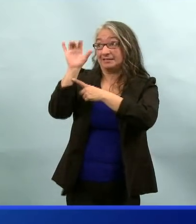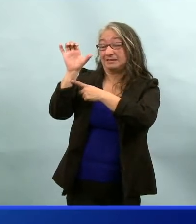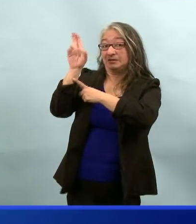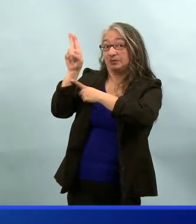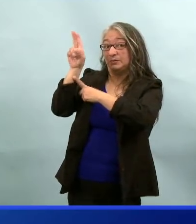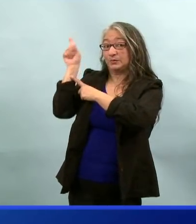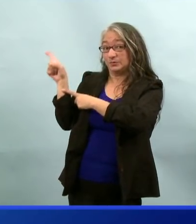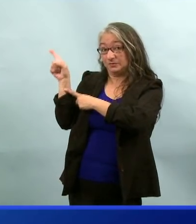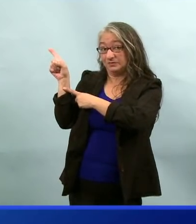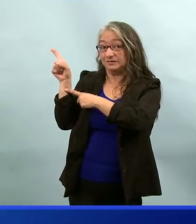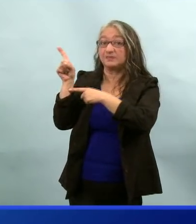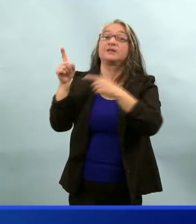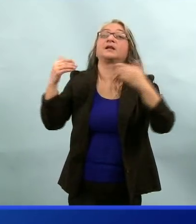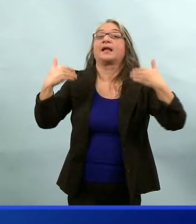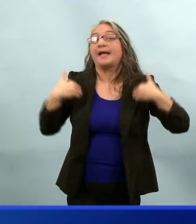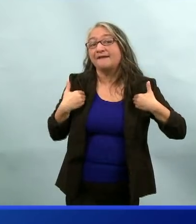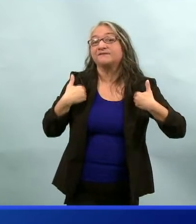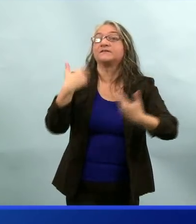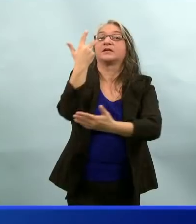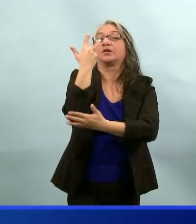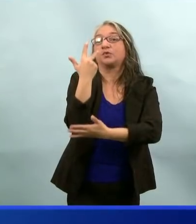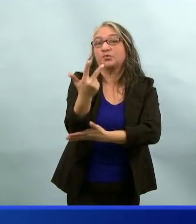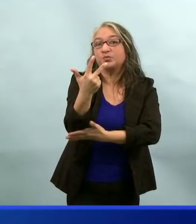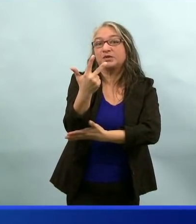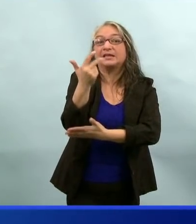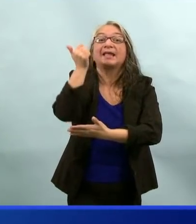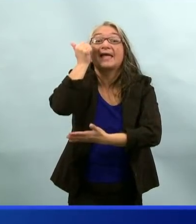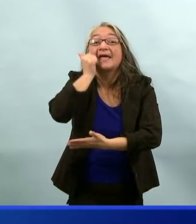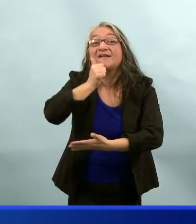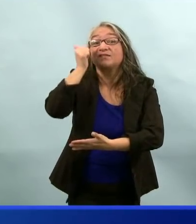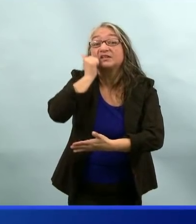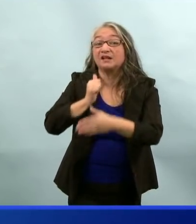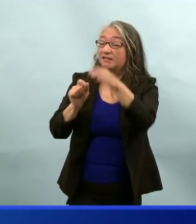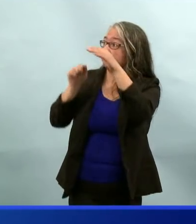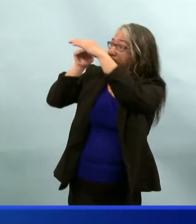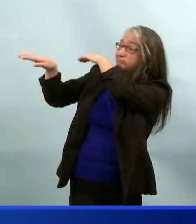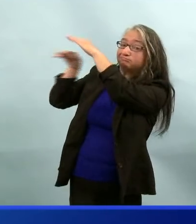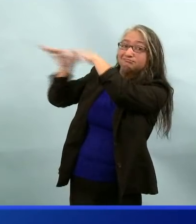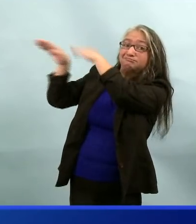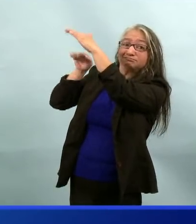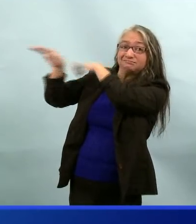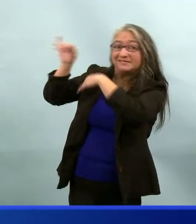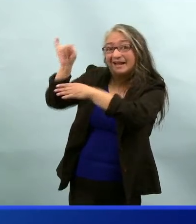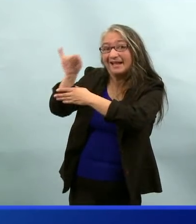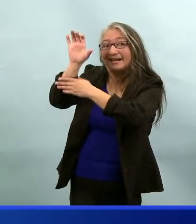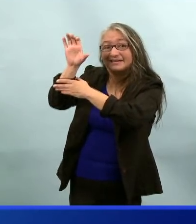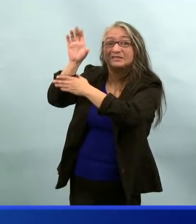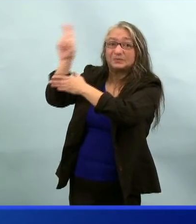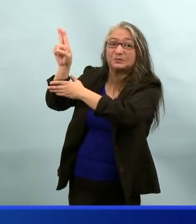puts a significant strain on our health system's ability to maintain those wide ranges of services